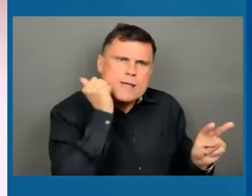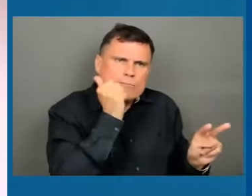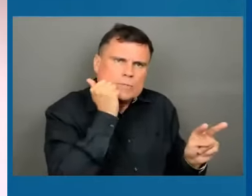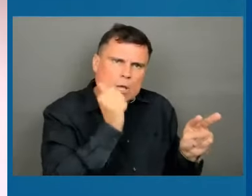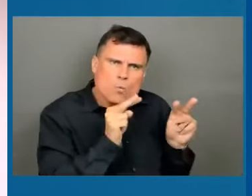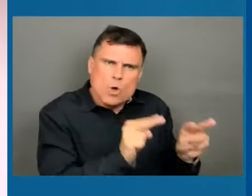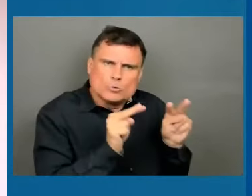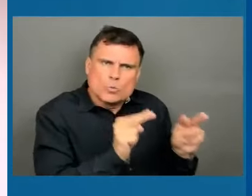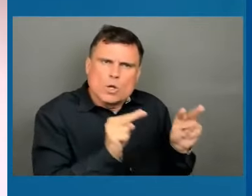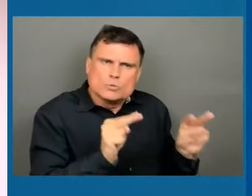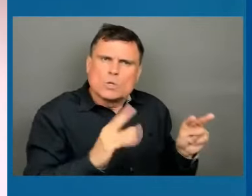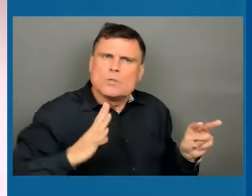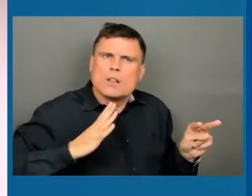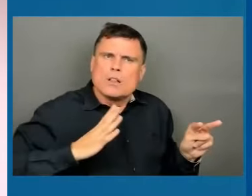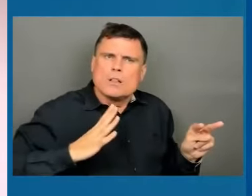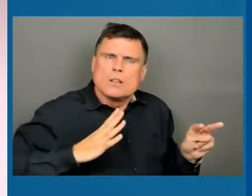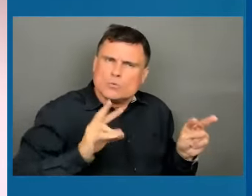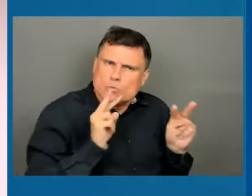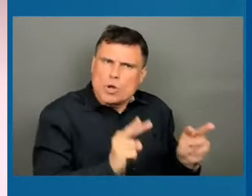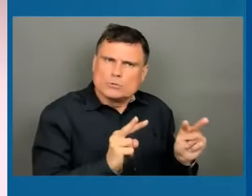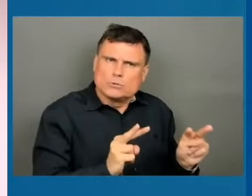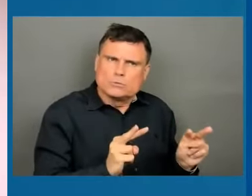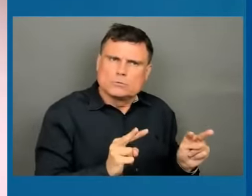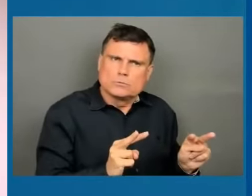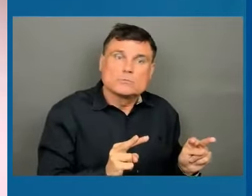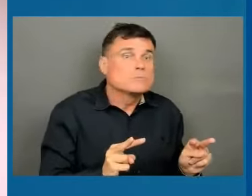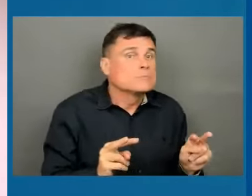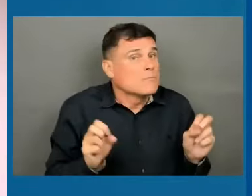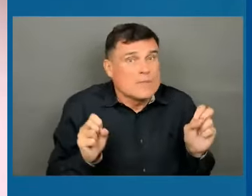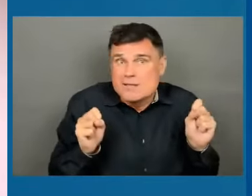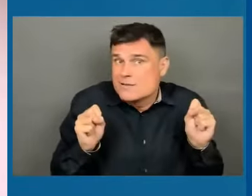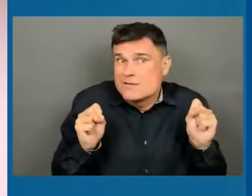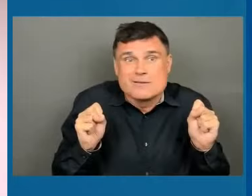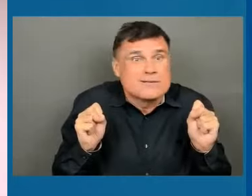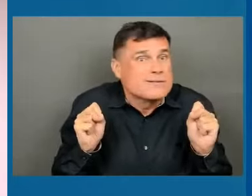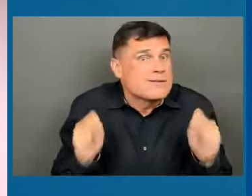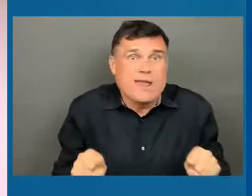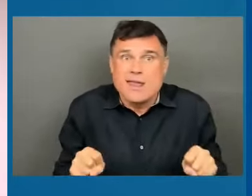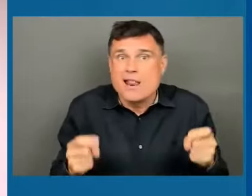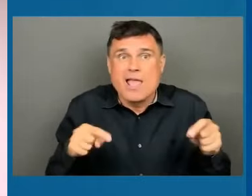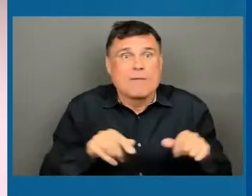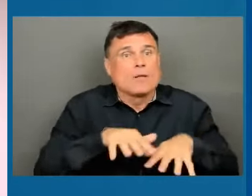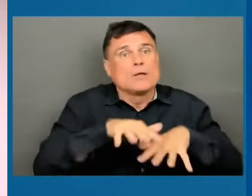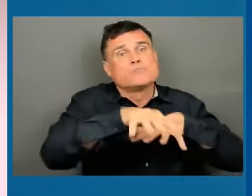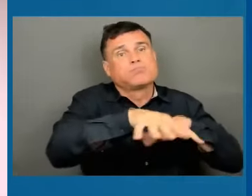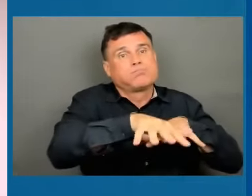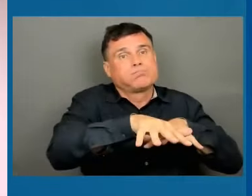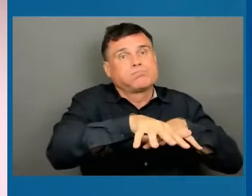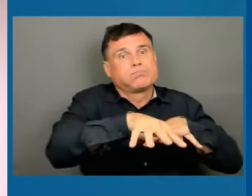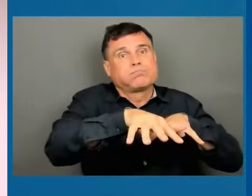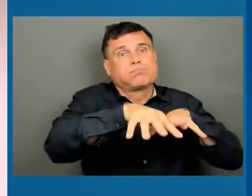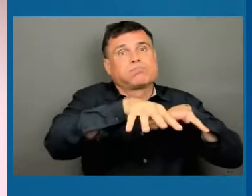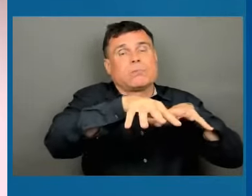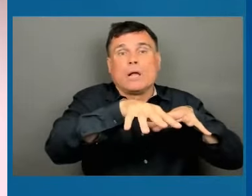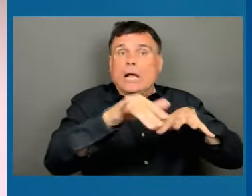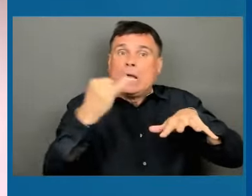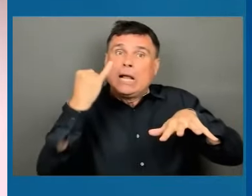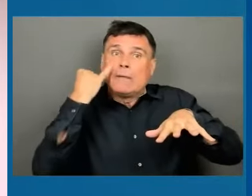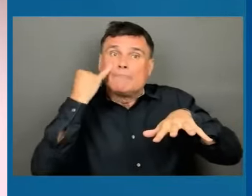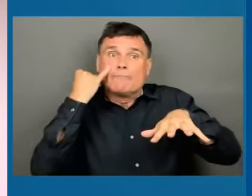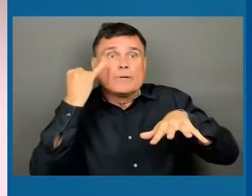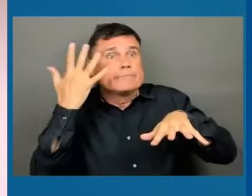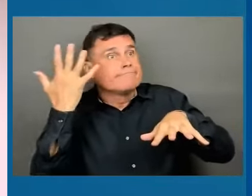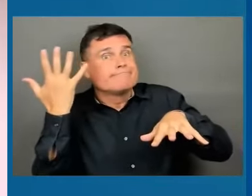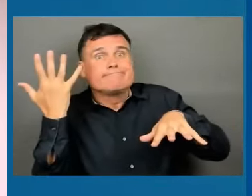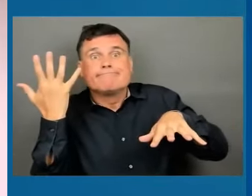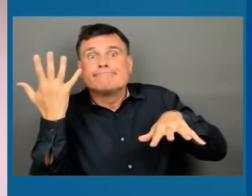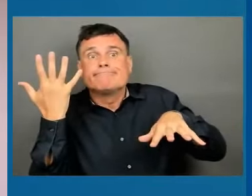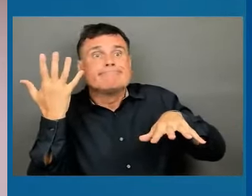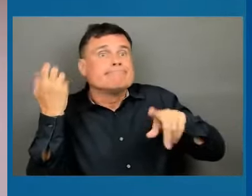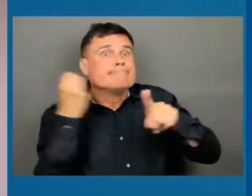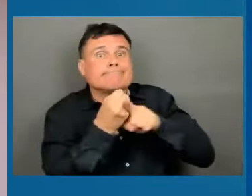that copy of event if we get an